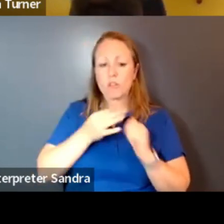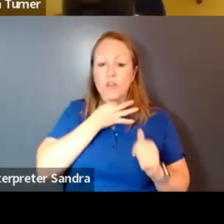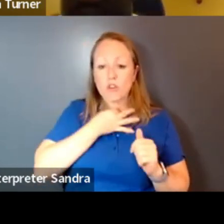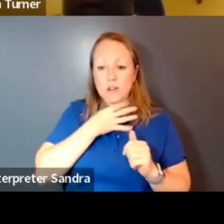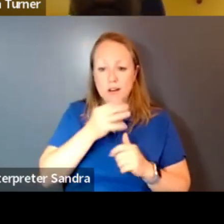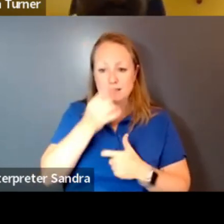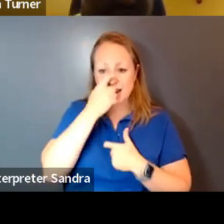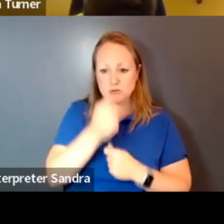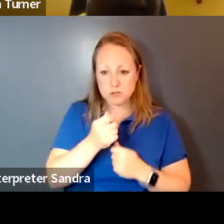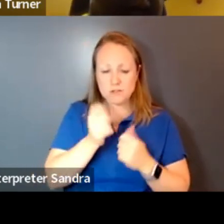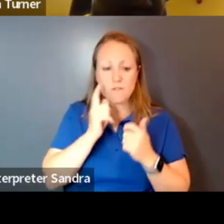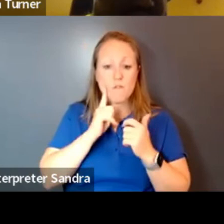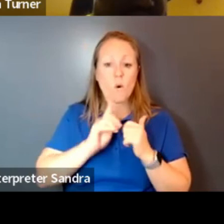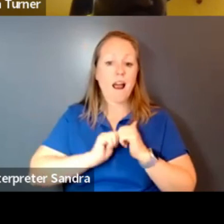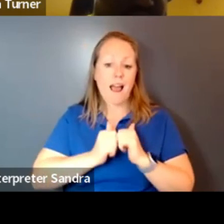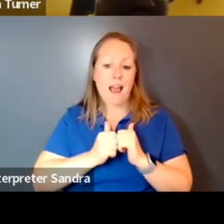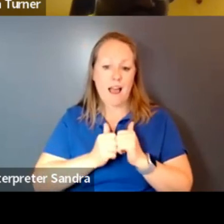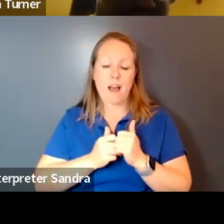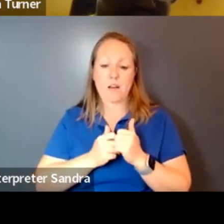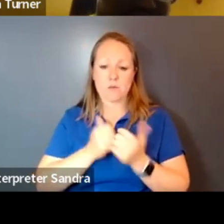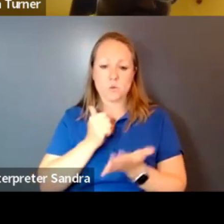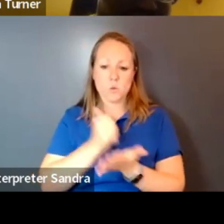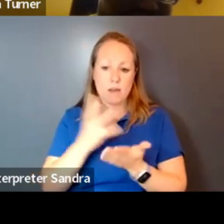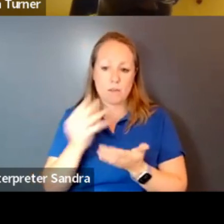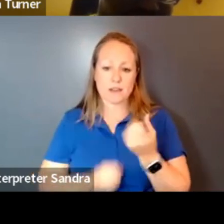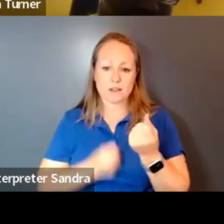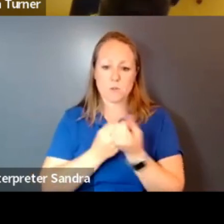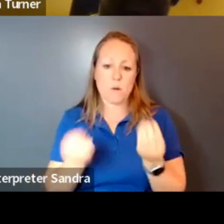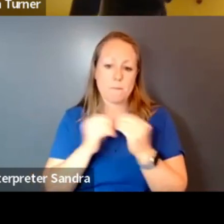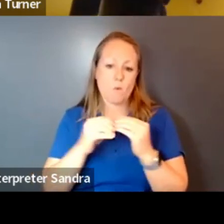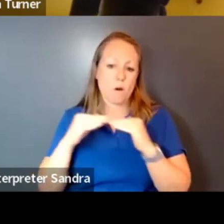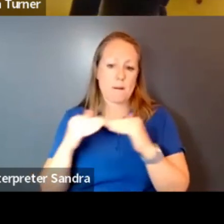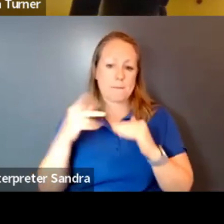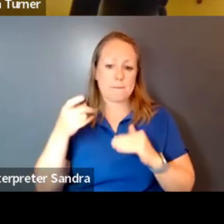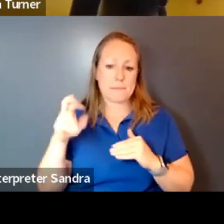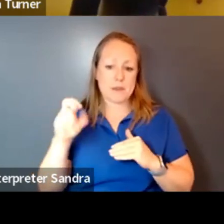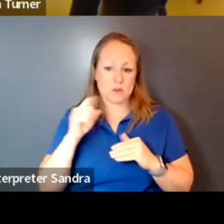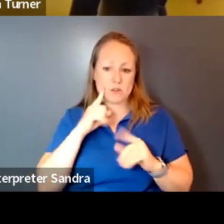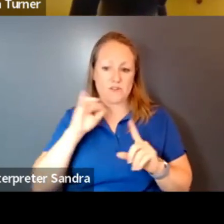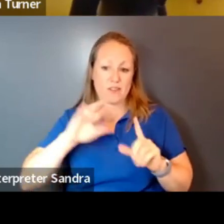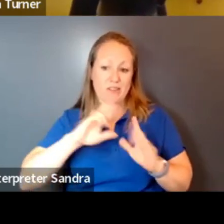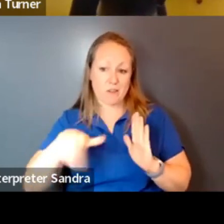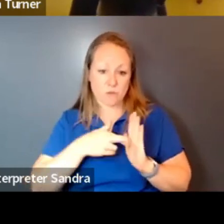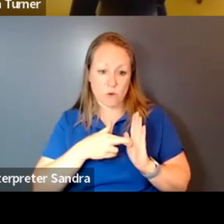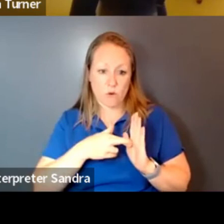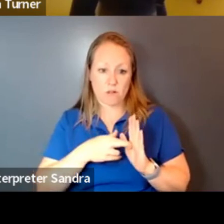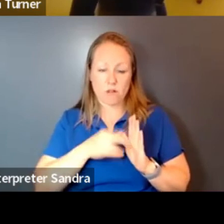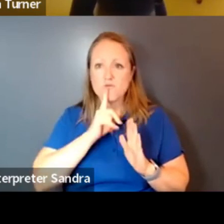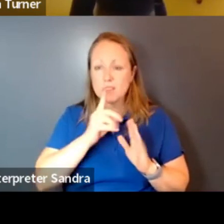help support more peers to serve in this role, because I think there's nothing more impactful than getting this kind of